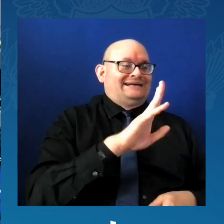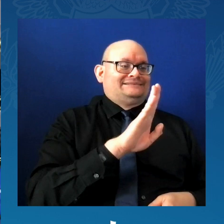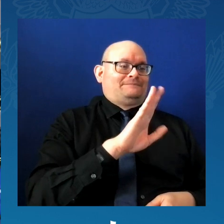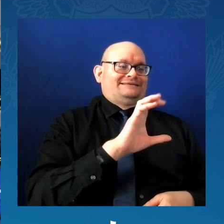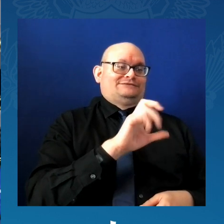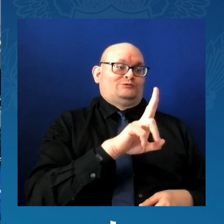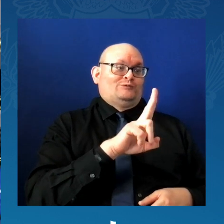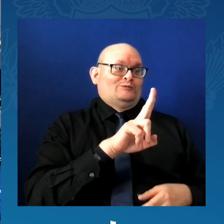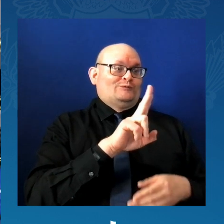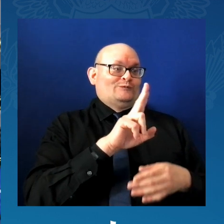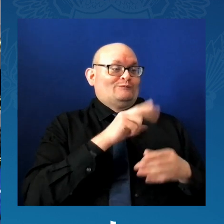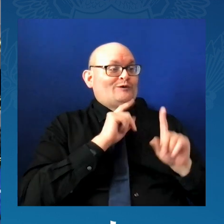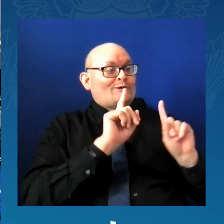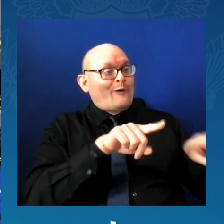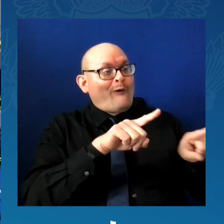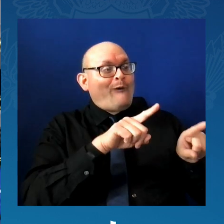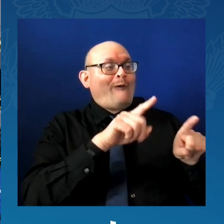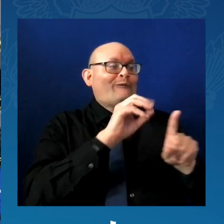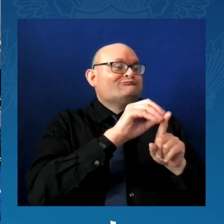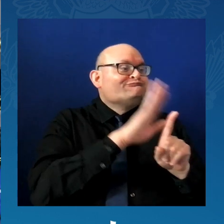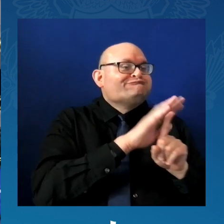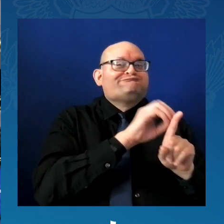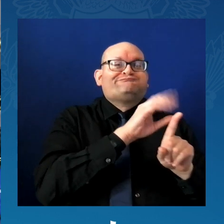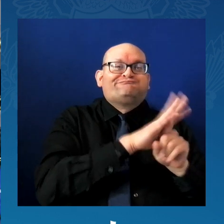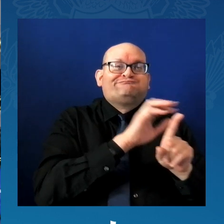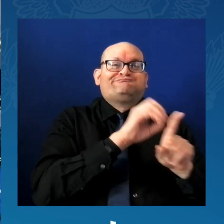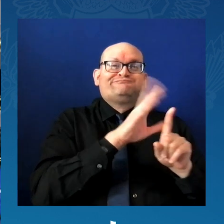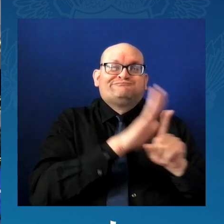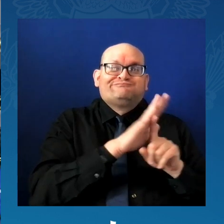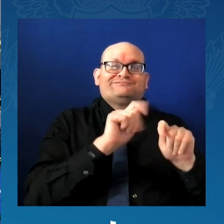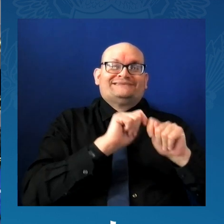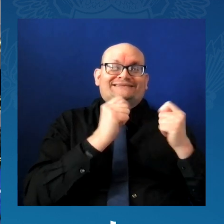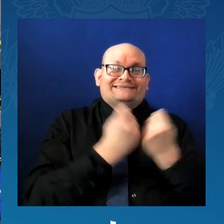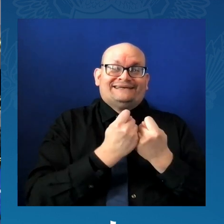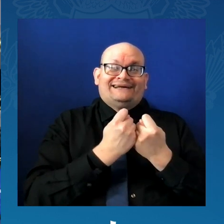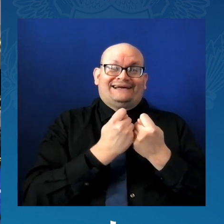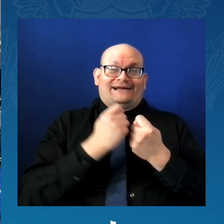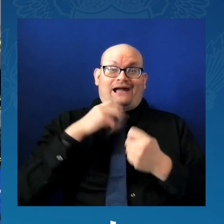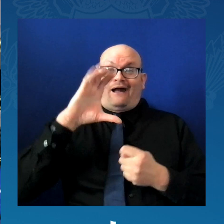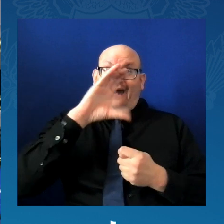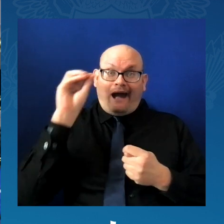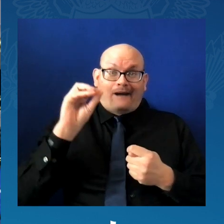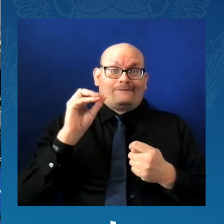not only at our company, but a true asset to our clients as well for their incredibly important missions.